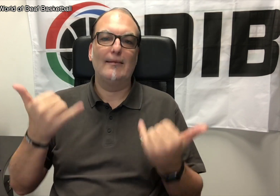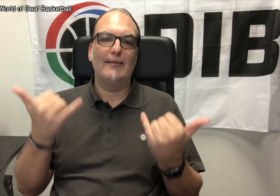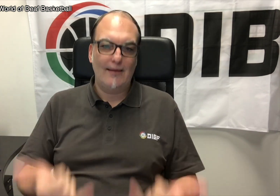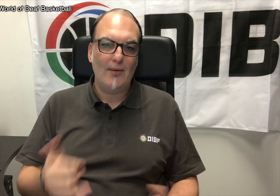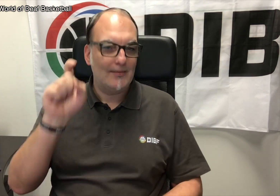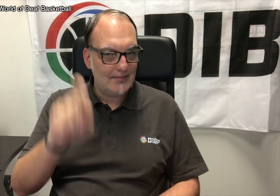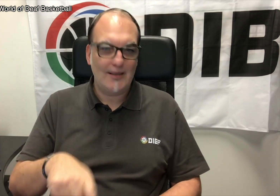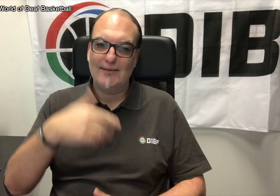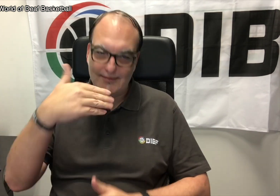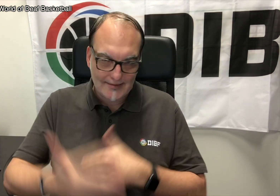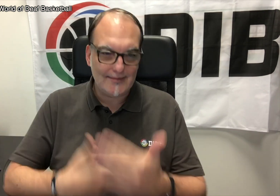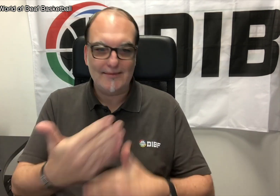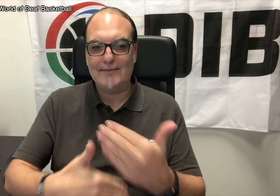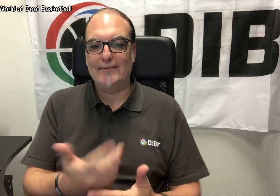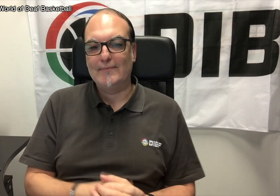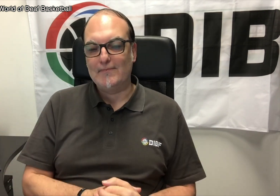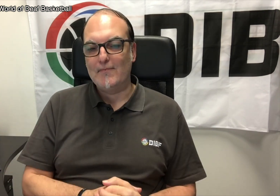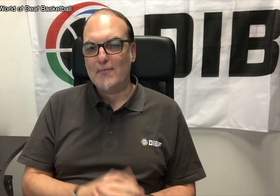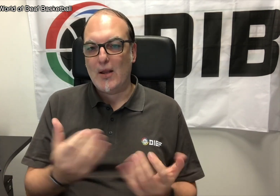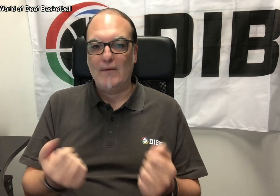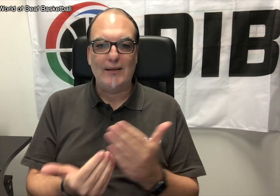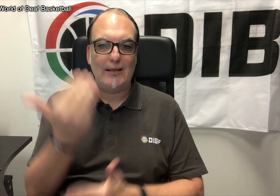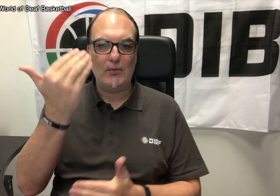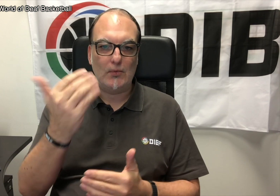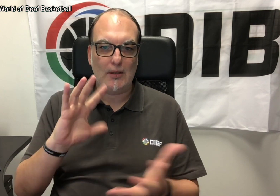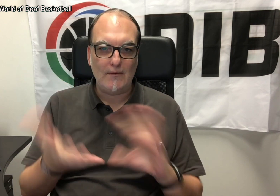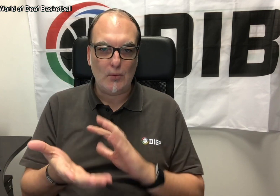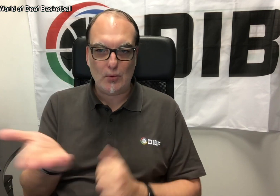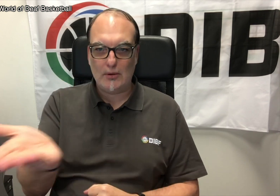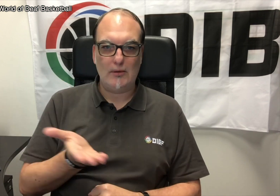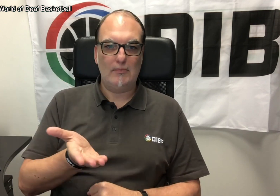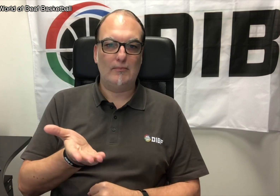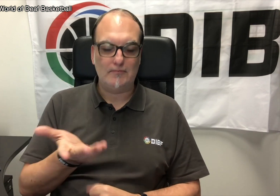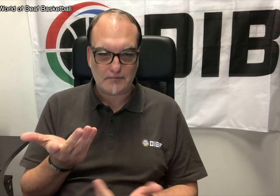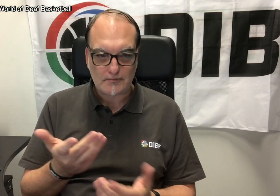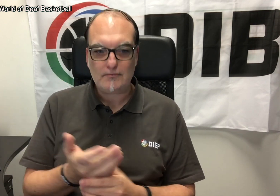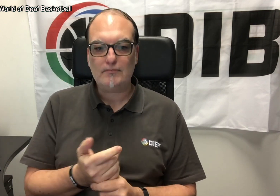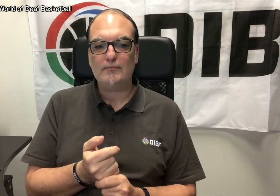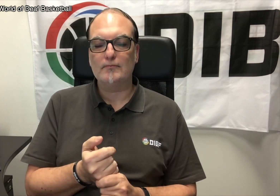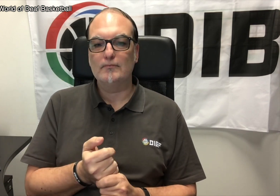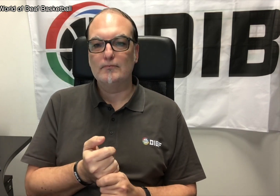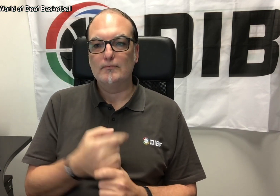now it is time to move on with new Reforms.